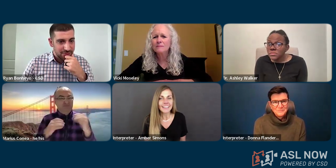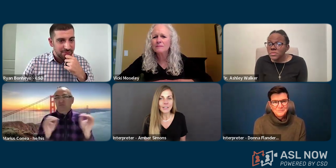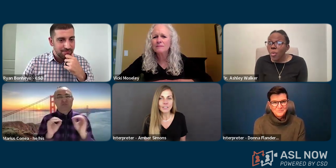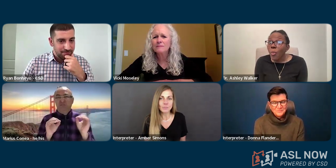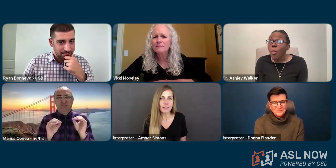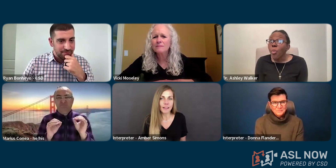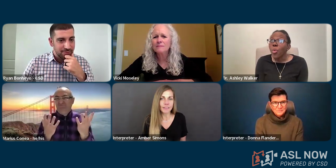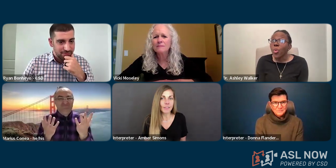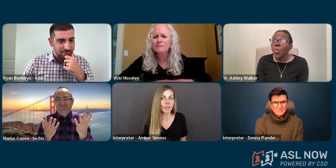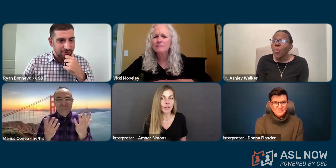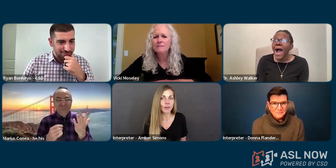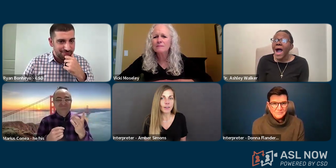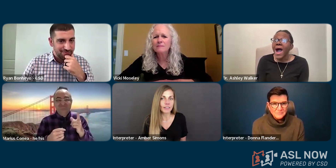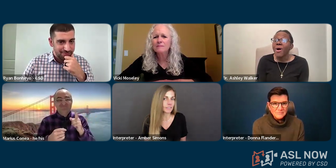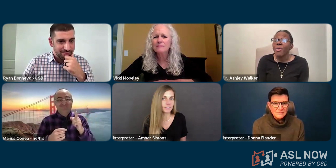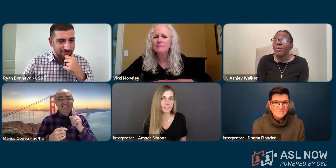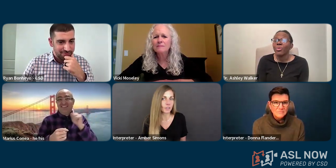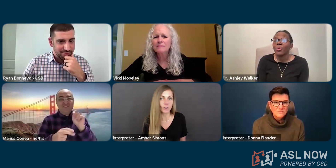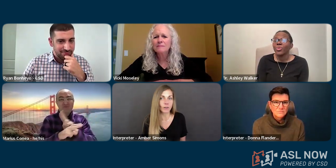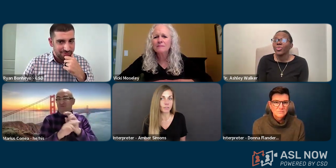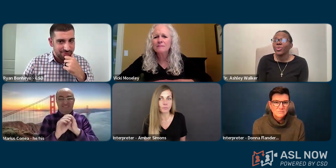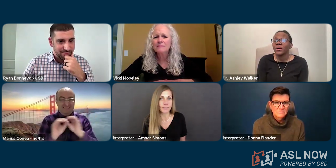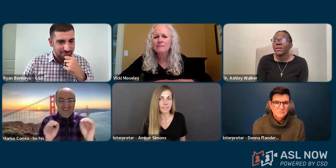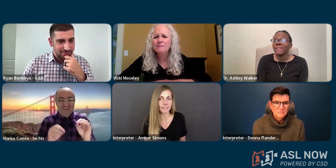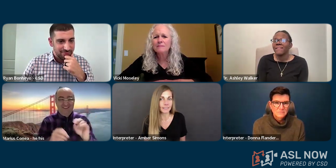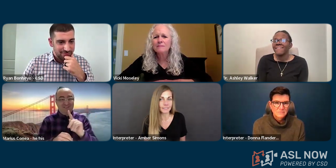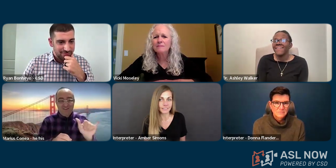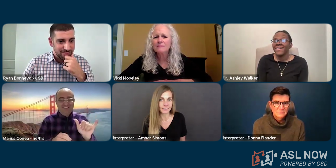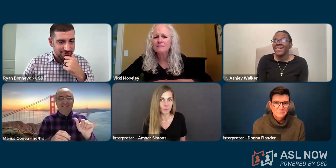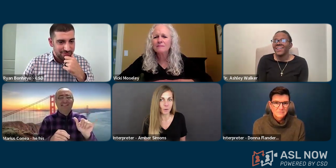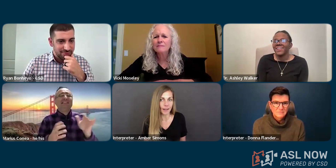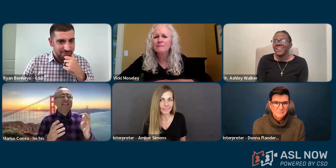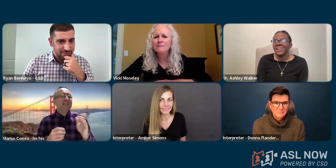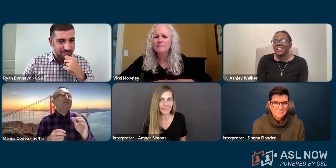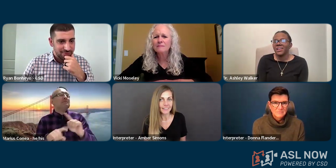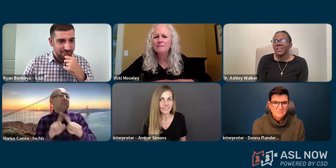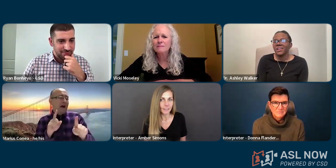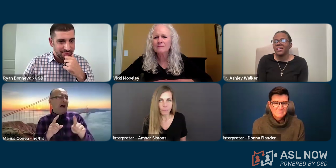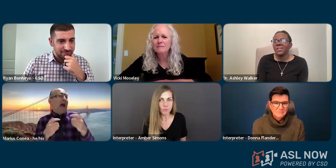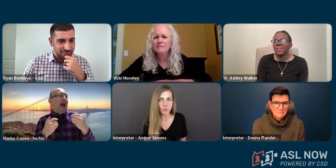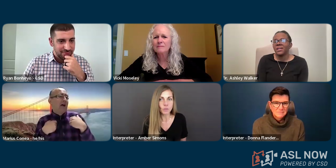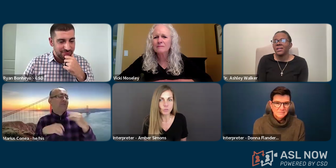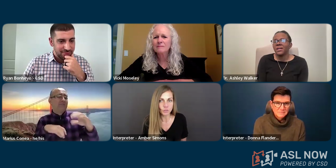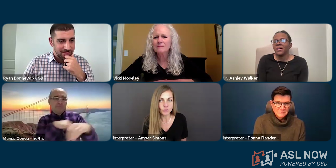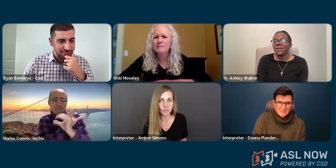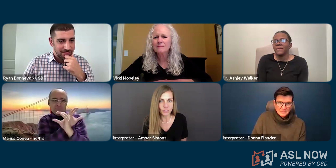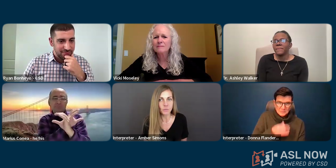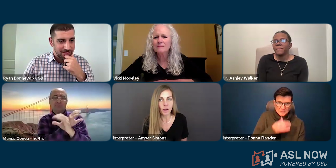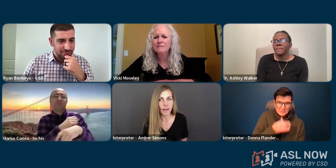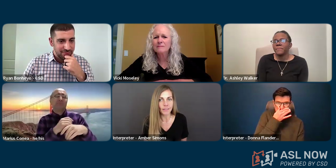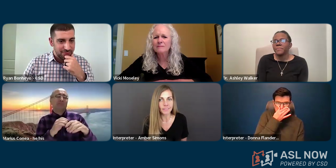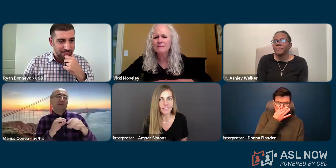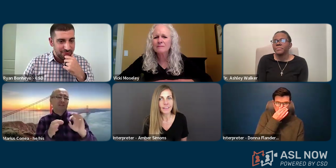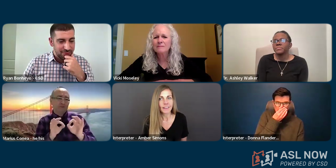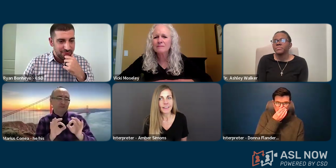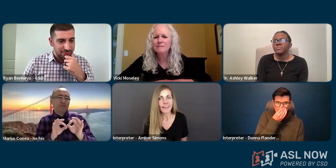here in Japan there isn't there aren't really TTYs deaf people don't use TTYs